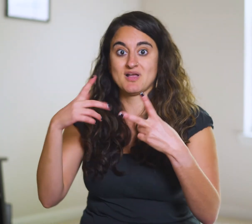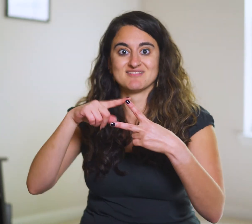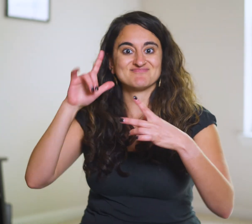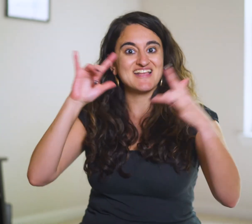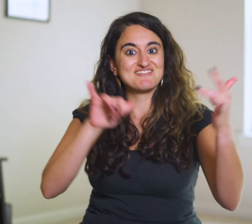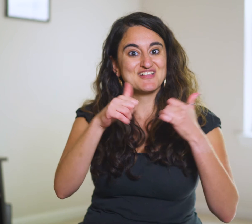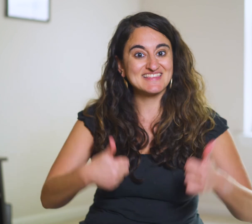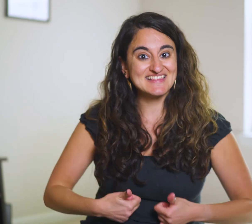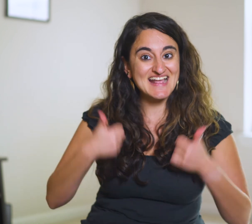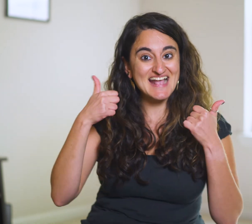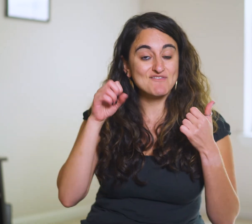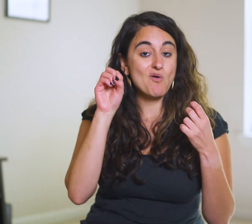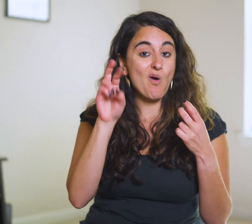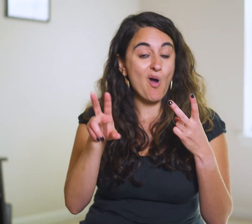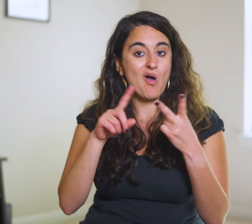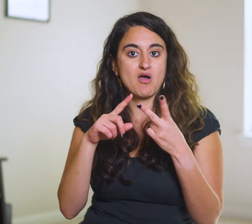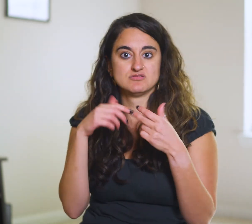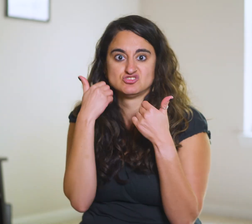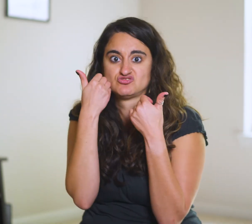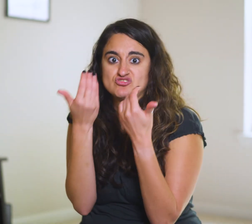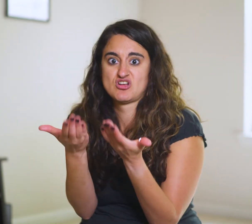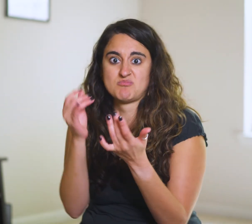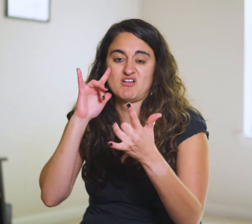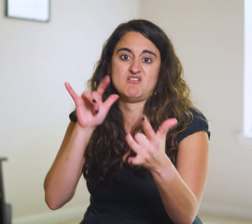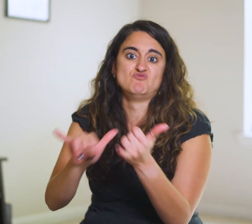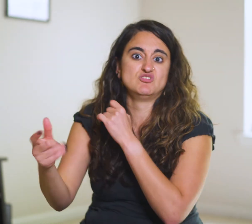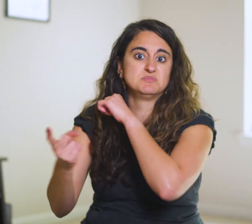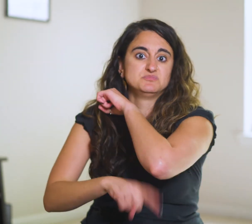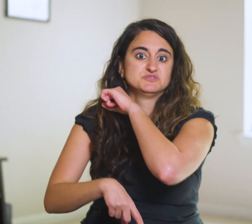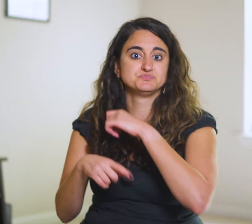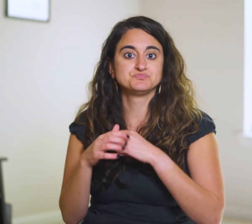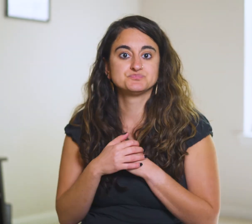everlasting life or shame and everlasting contempt.